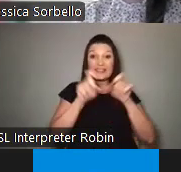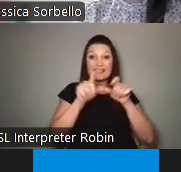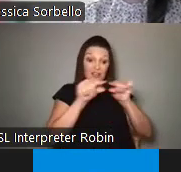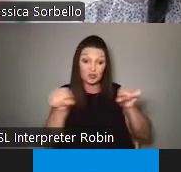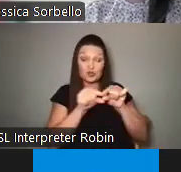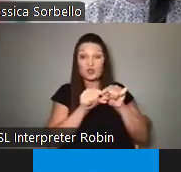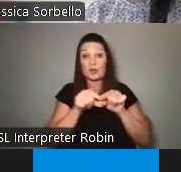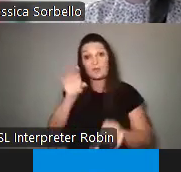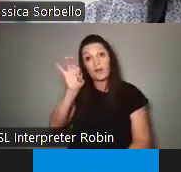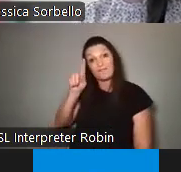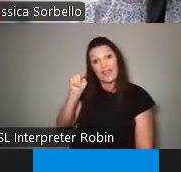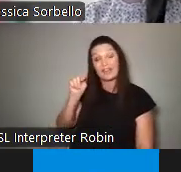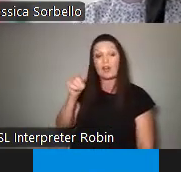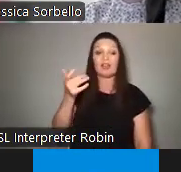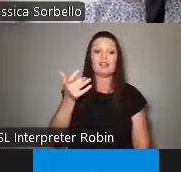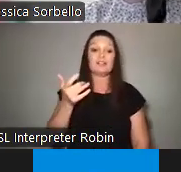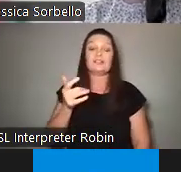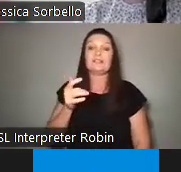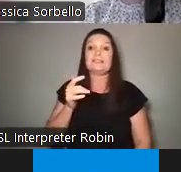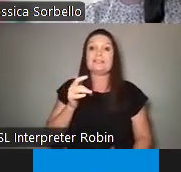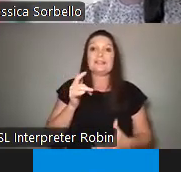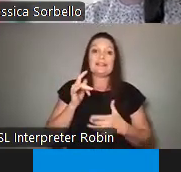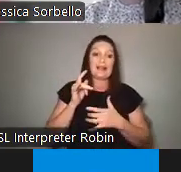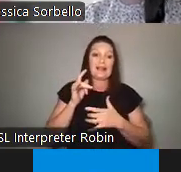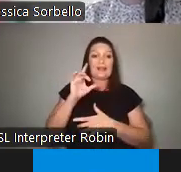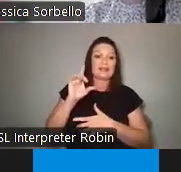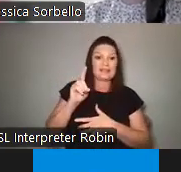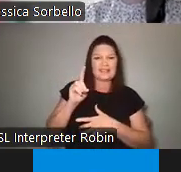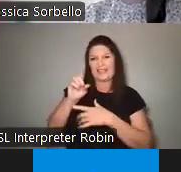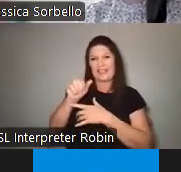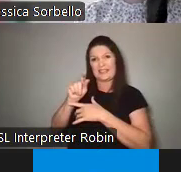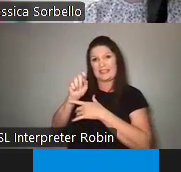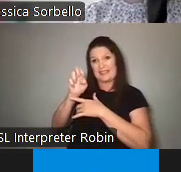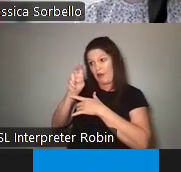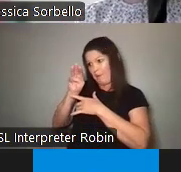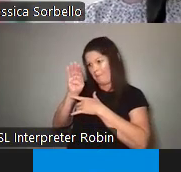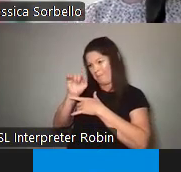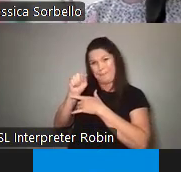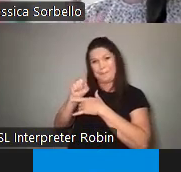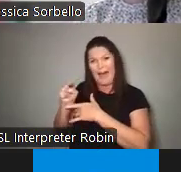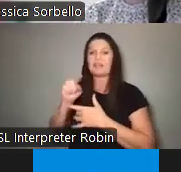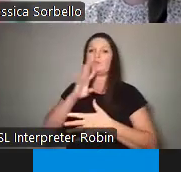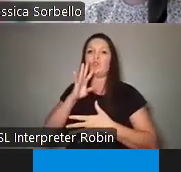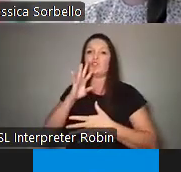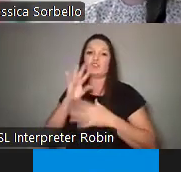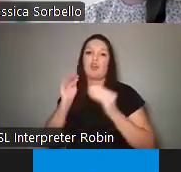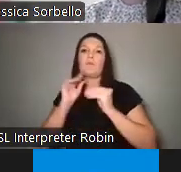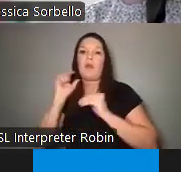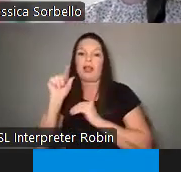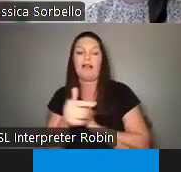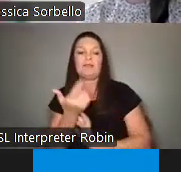. As well as hygiene supplies and period products and safe sex supplies. All right. These are all forms of harm